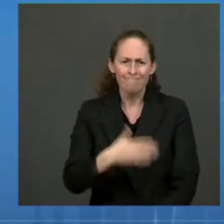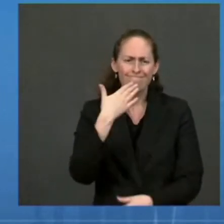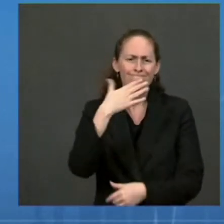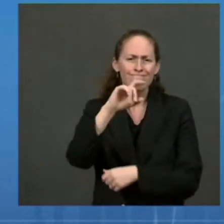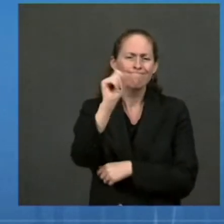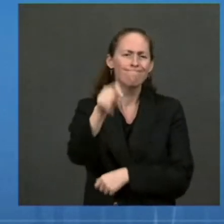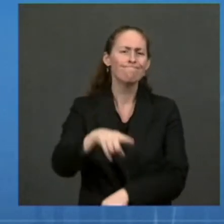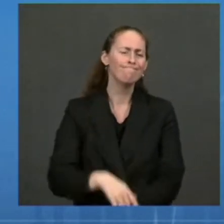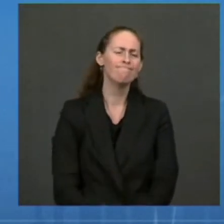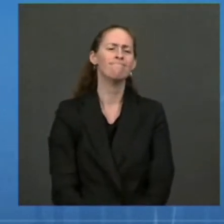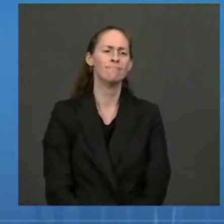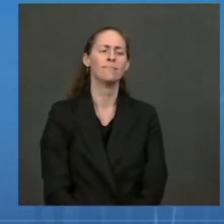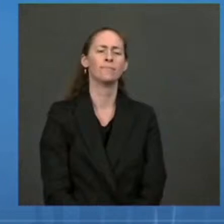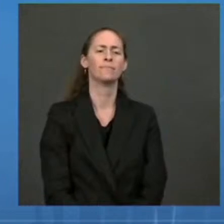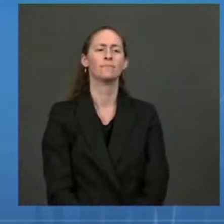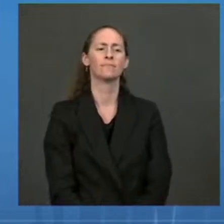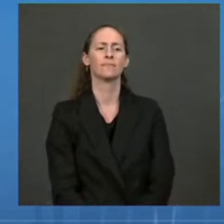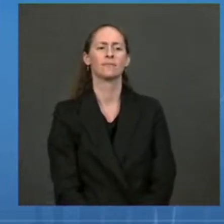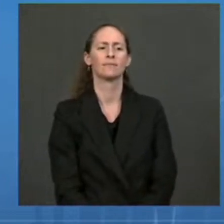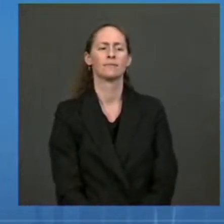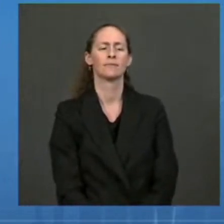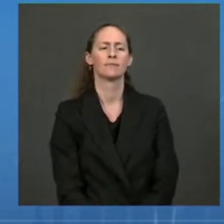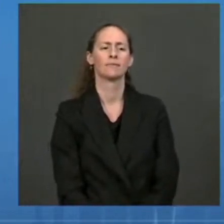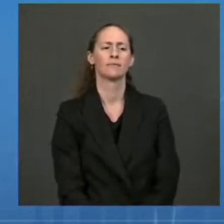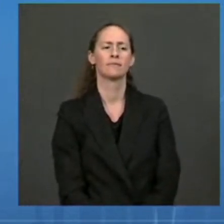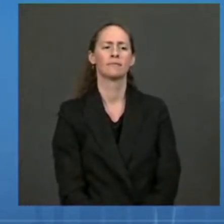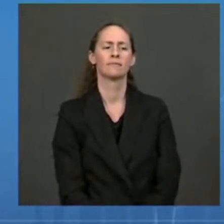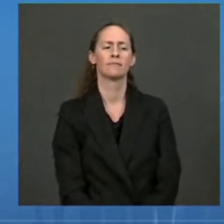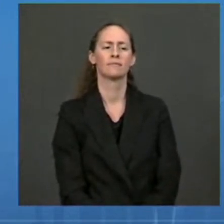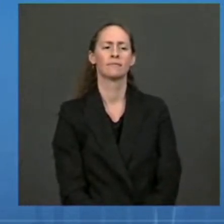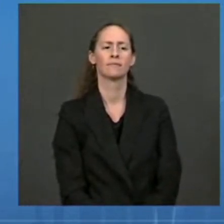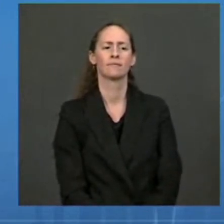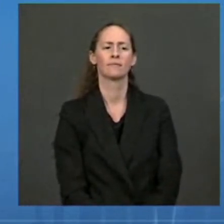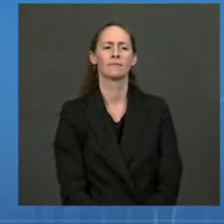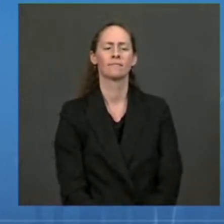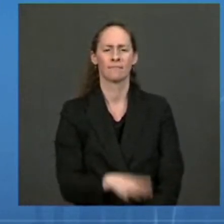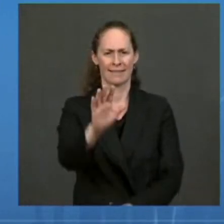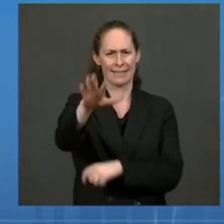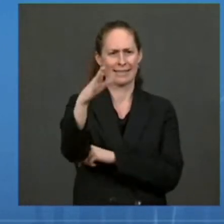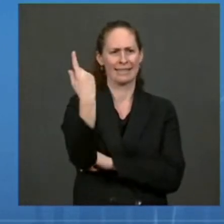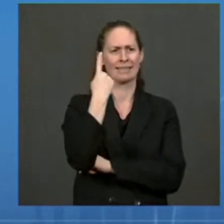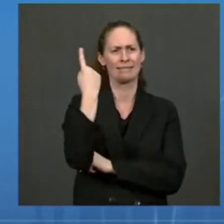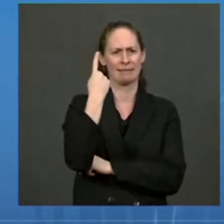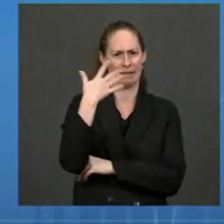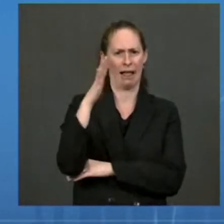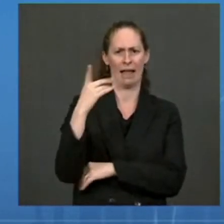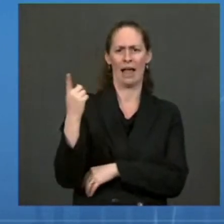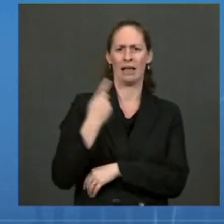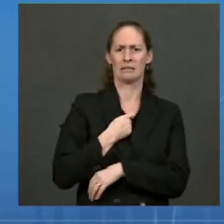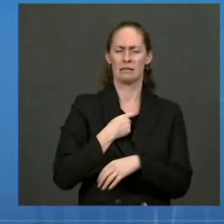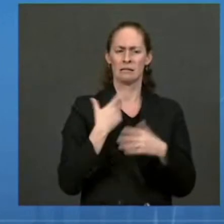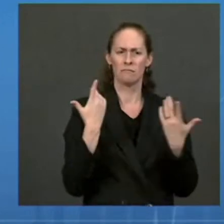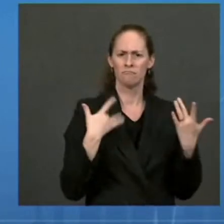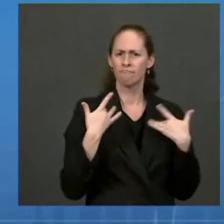N TA IFU DO FIND ABUSE? THANK YOU FOR THE QUESTION.